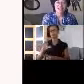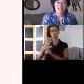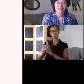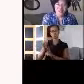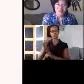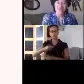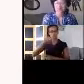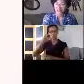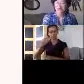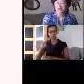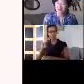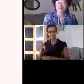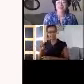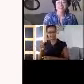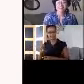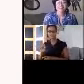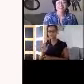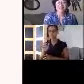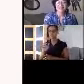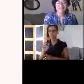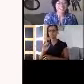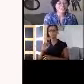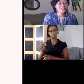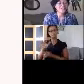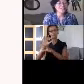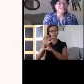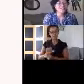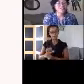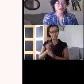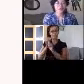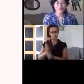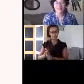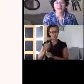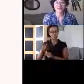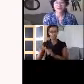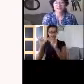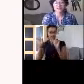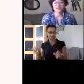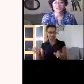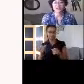intentional transformative actions adopted, then, we're just going to continue in the